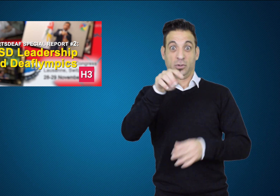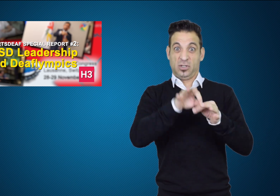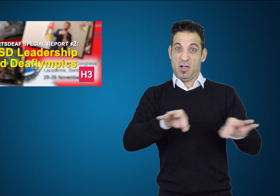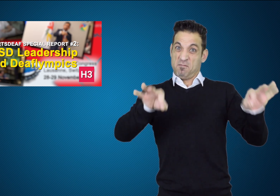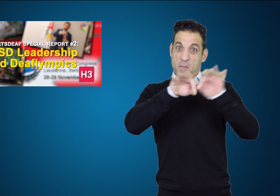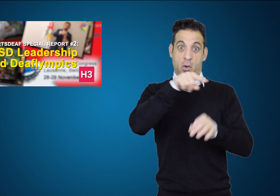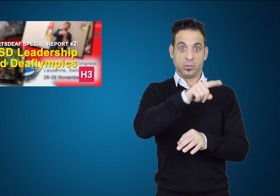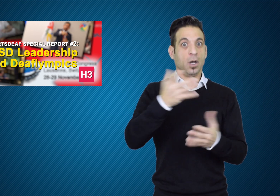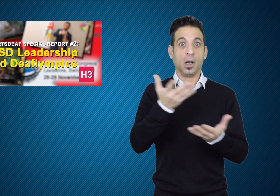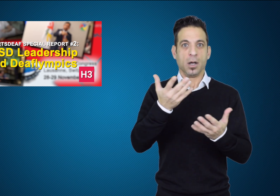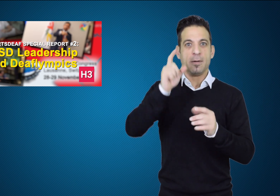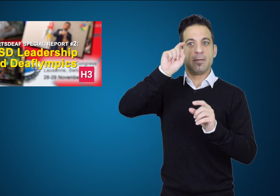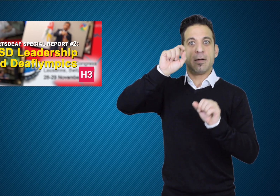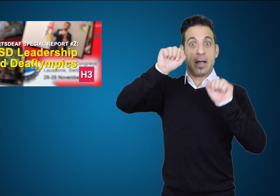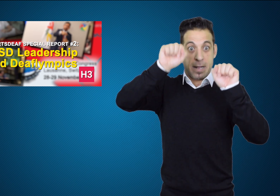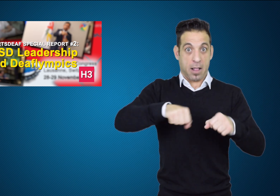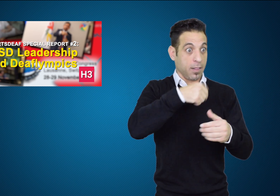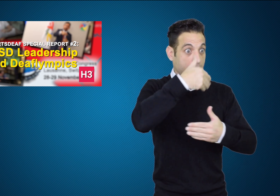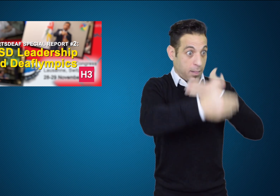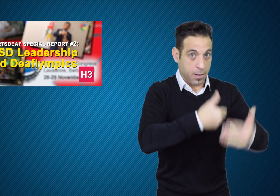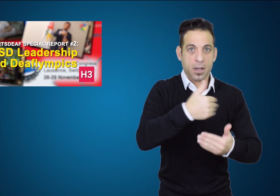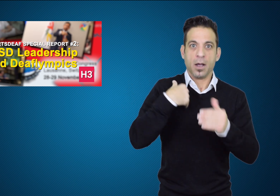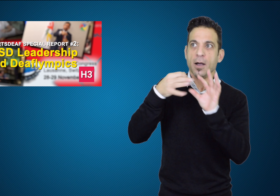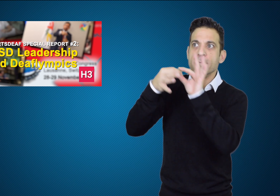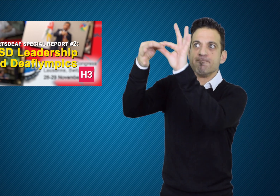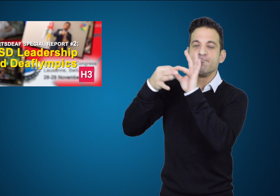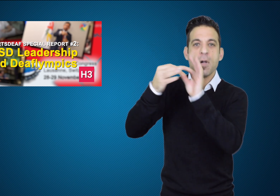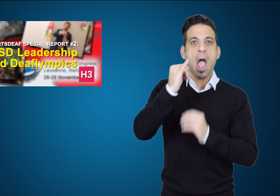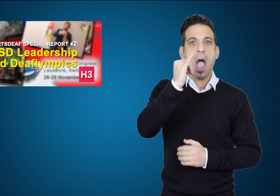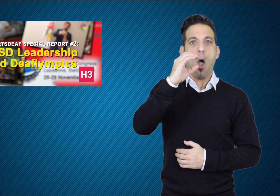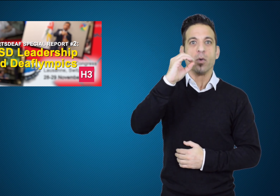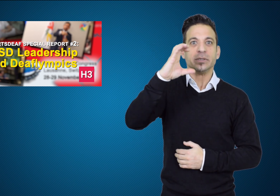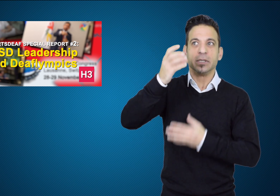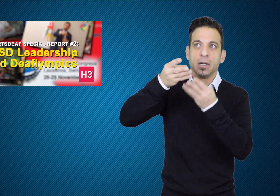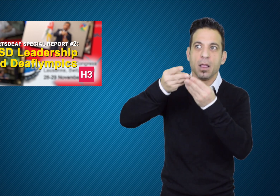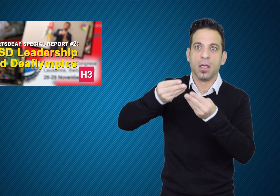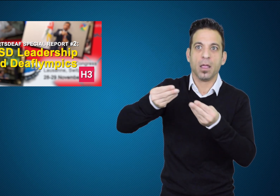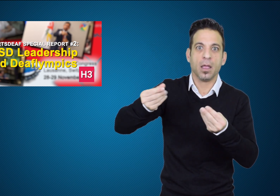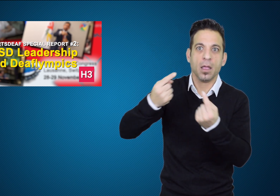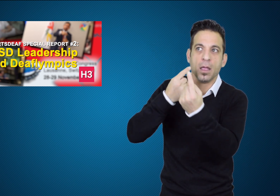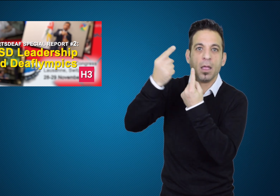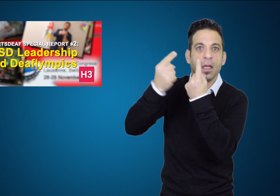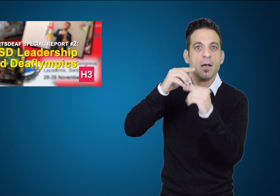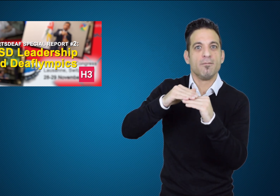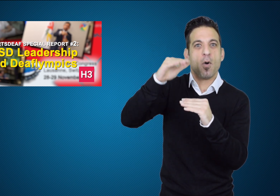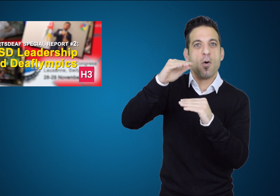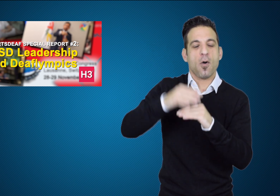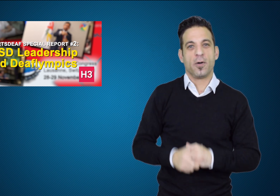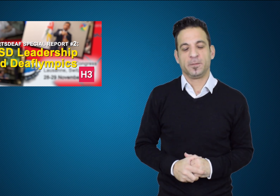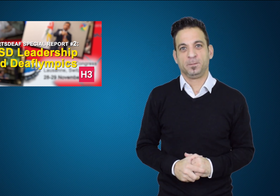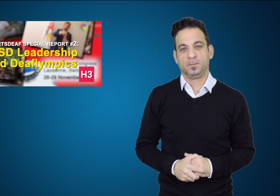could be a step ahead in restoring IOC relations.